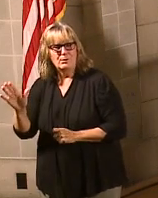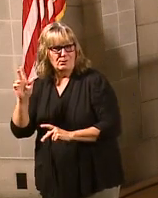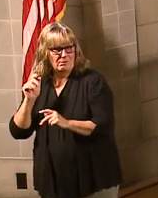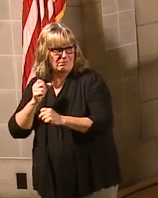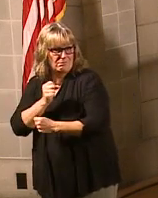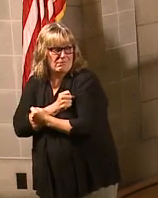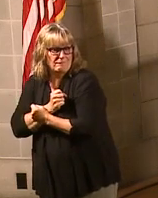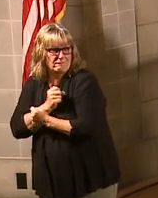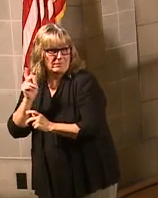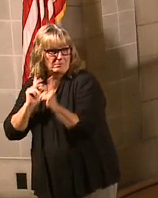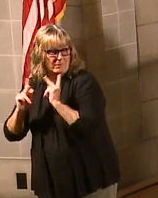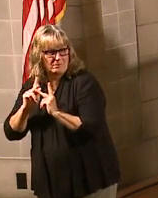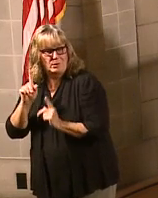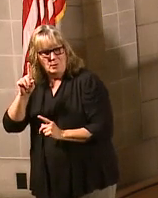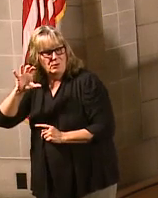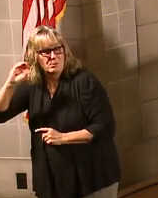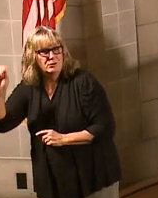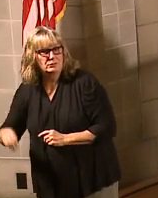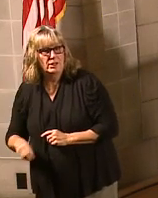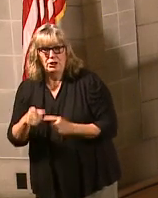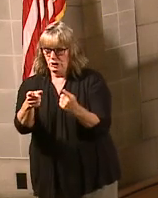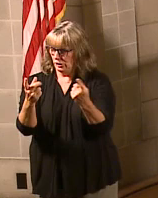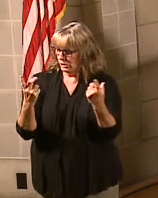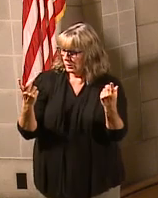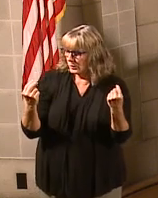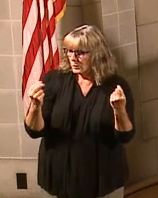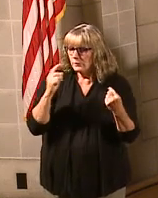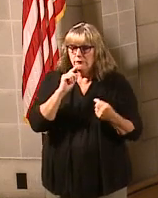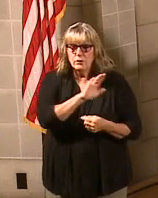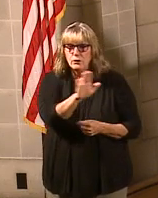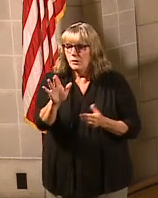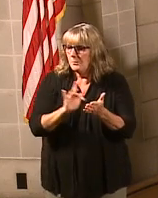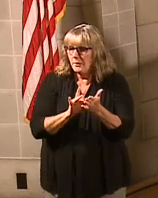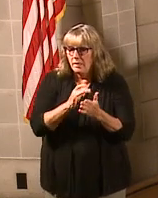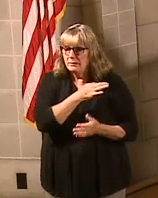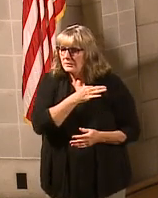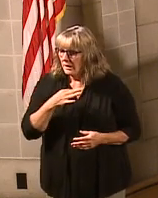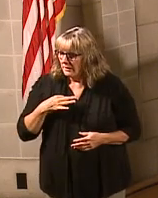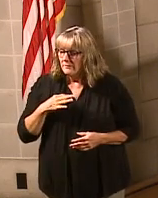RECOVER AND CARE FOR THEMSELVES SO WHEN THEY ARE WORKING THEY